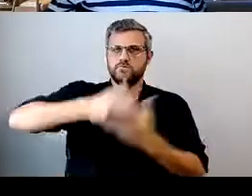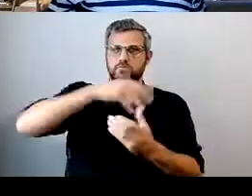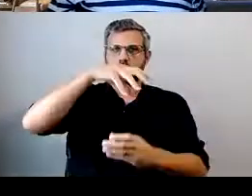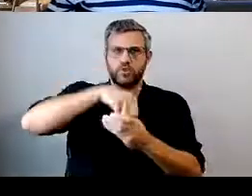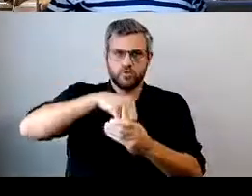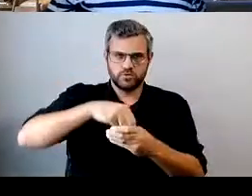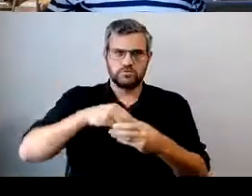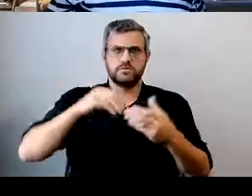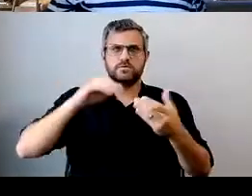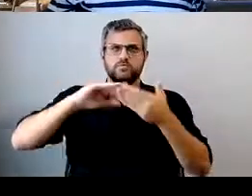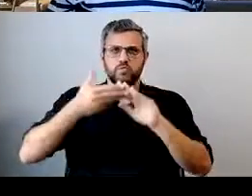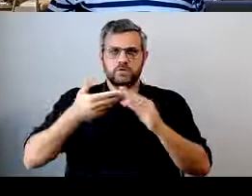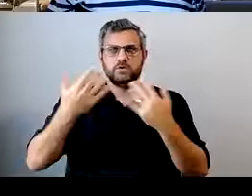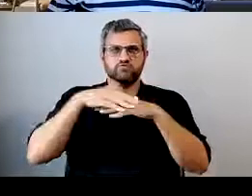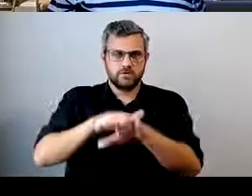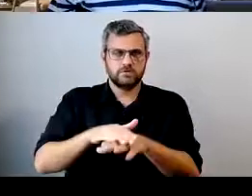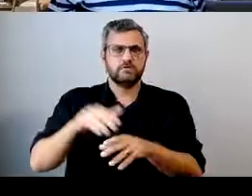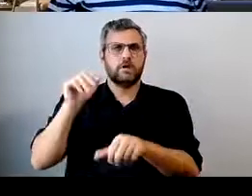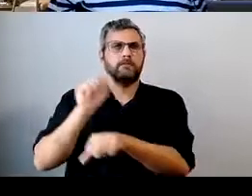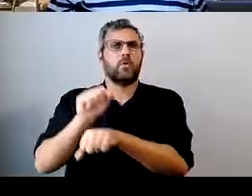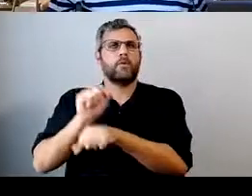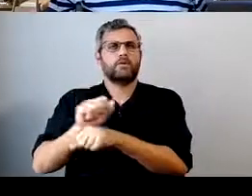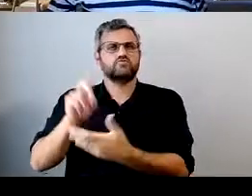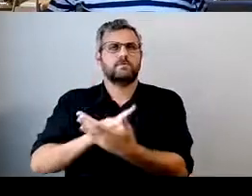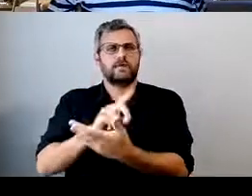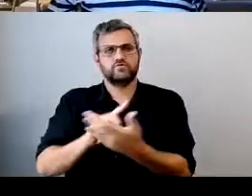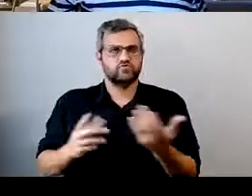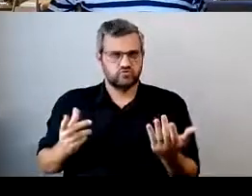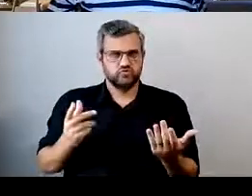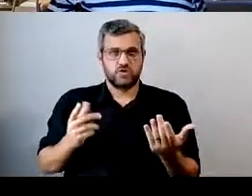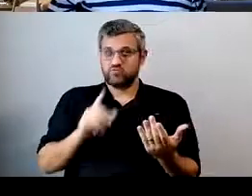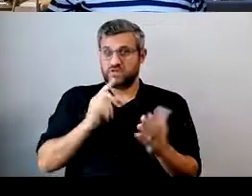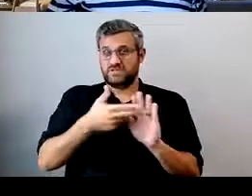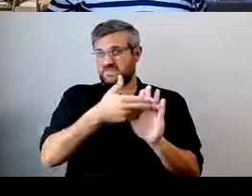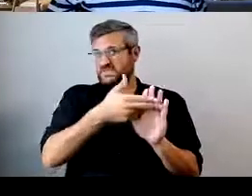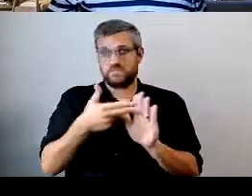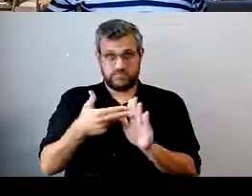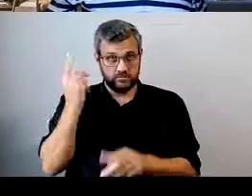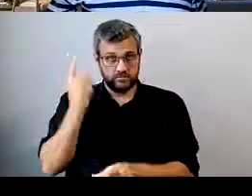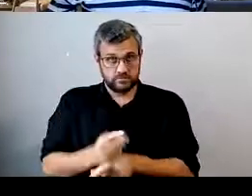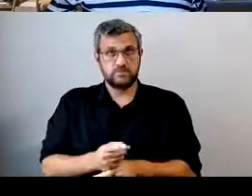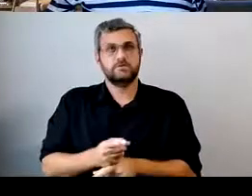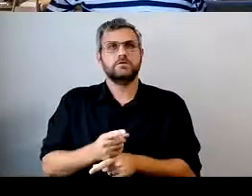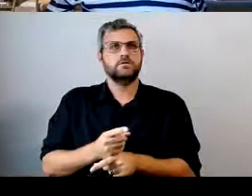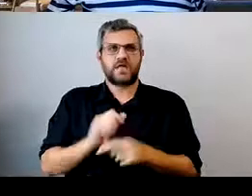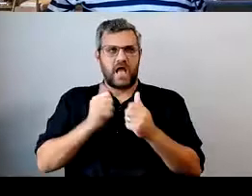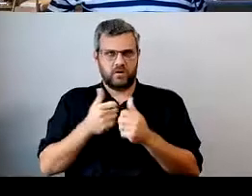community integration, employment discrimination, and just plain stigma, right? So to combat this social workers